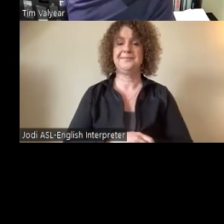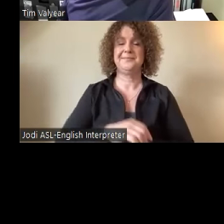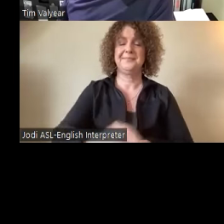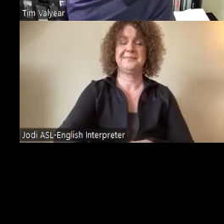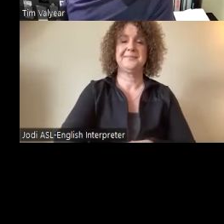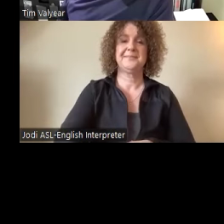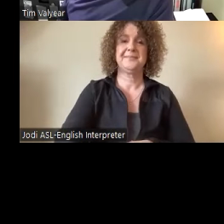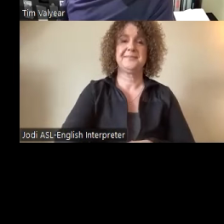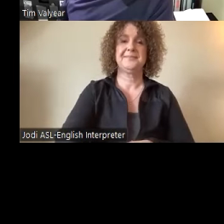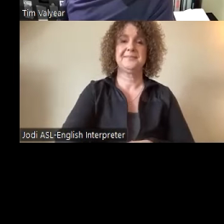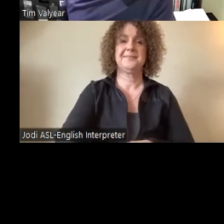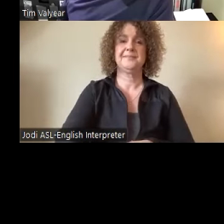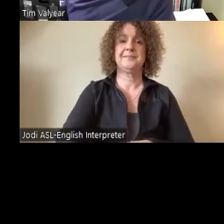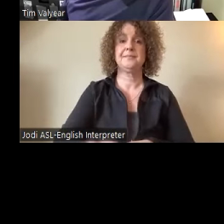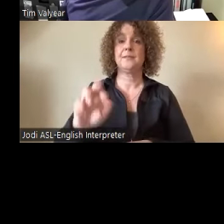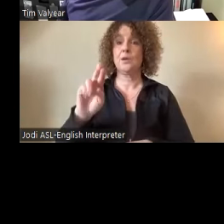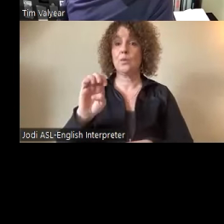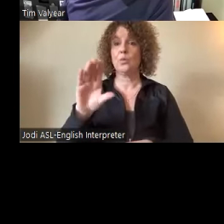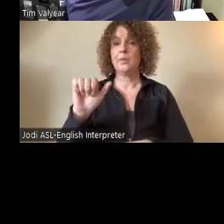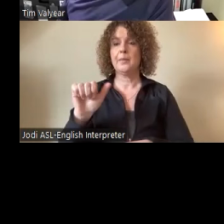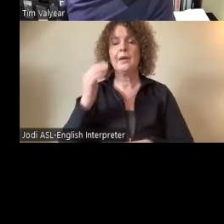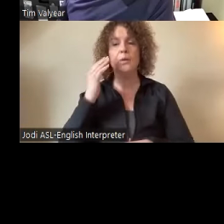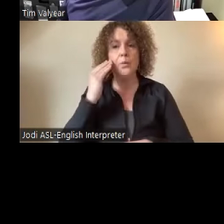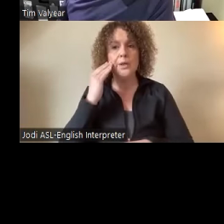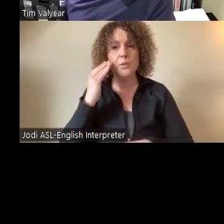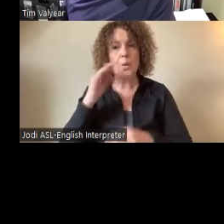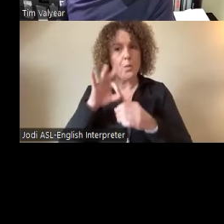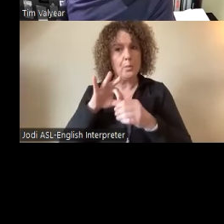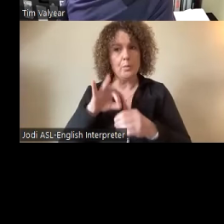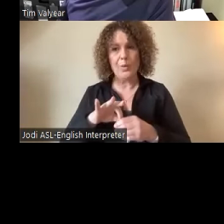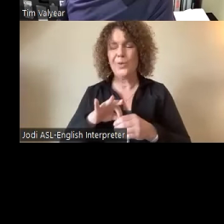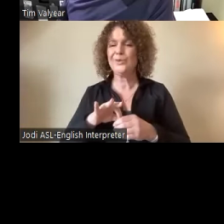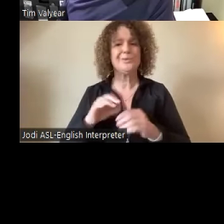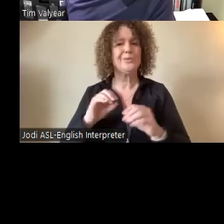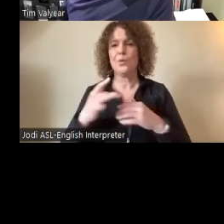close this poll in five, four, three, two,